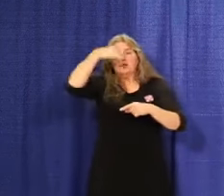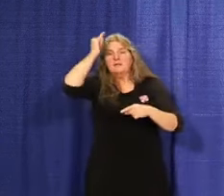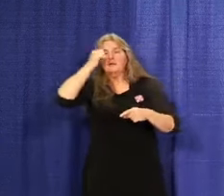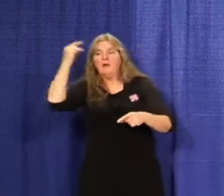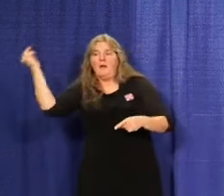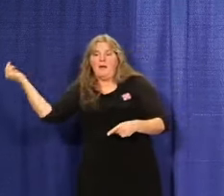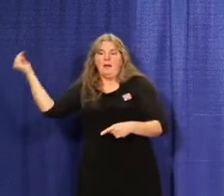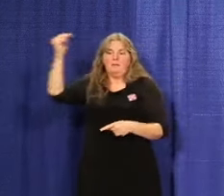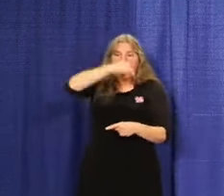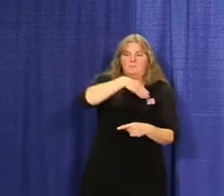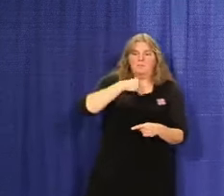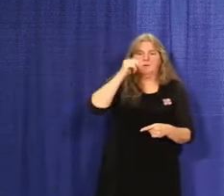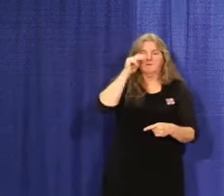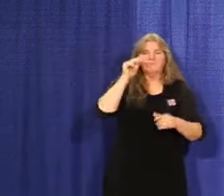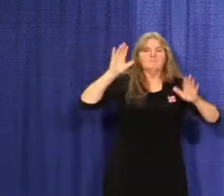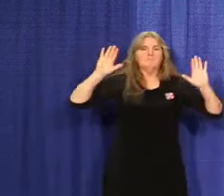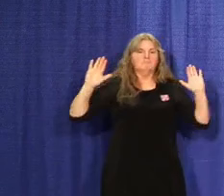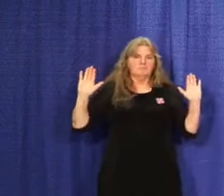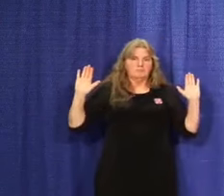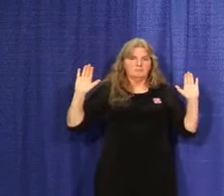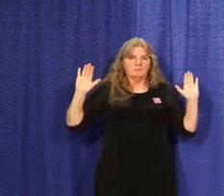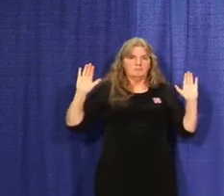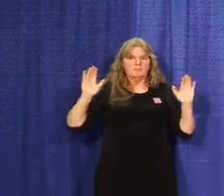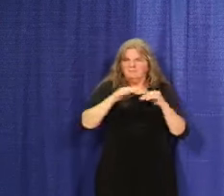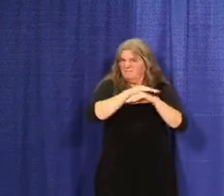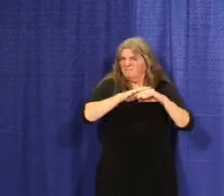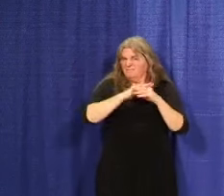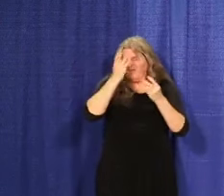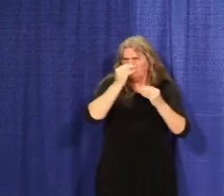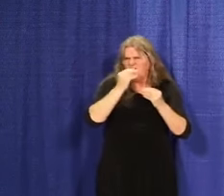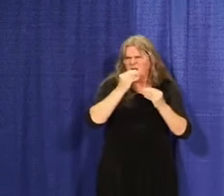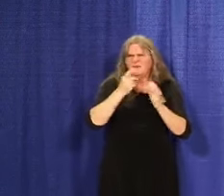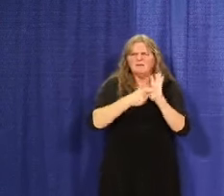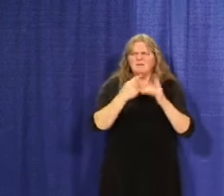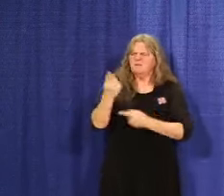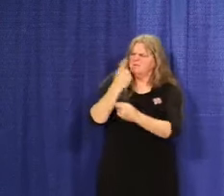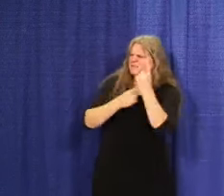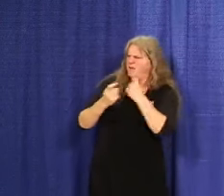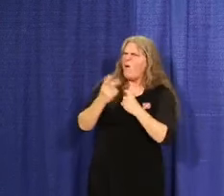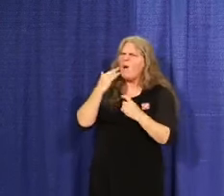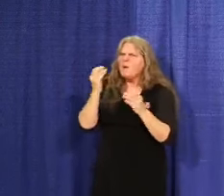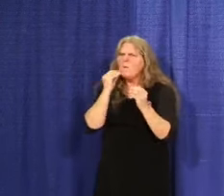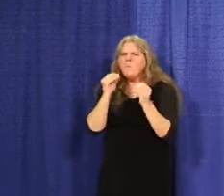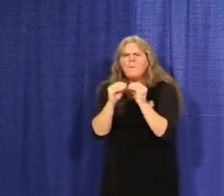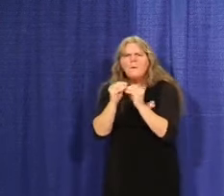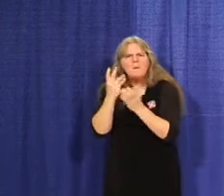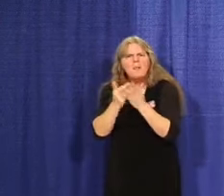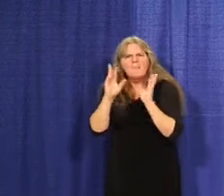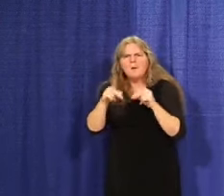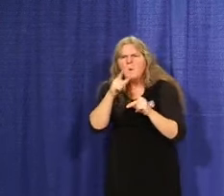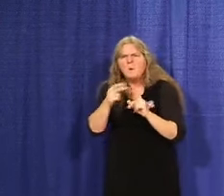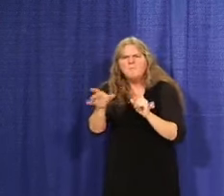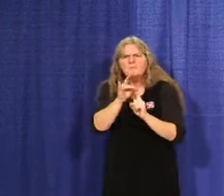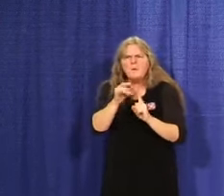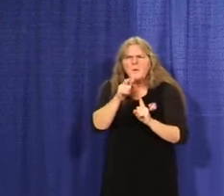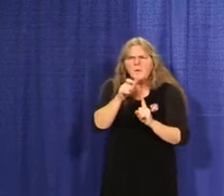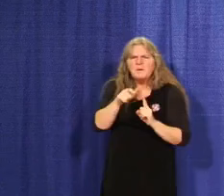We are often asked why we don't release more details about individuals who test positive. There is clearly a strong public